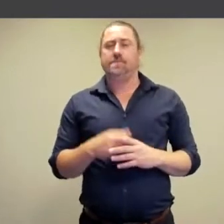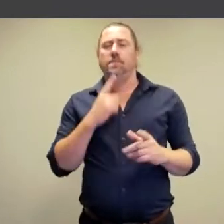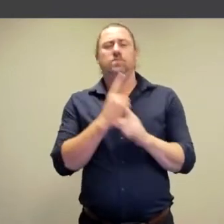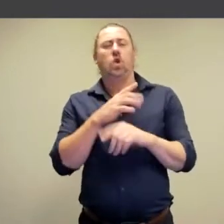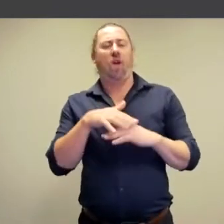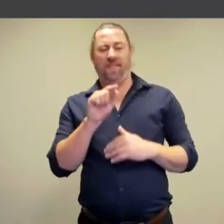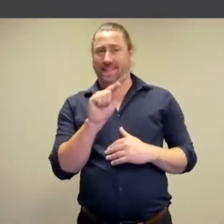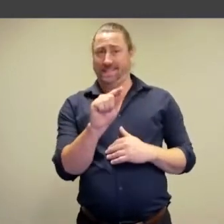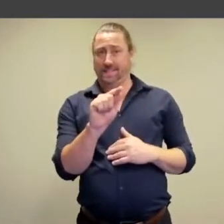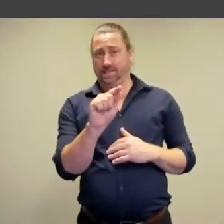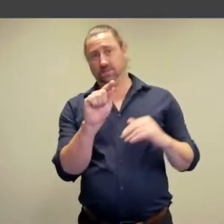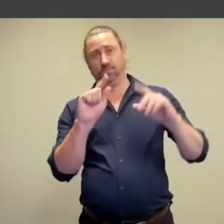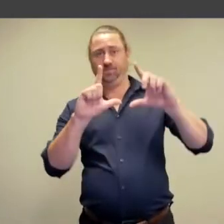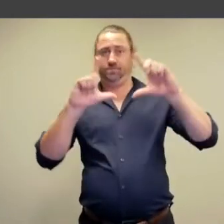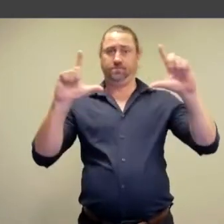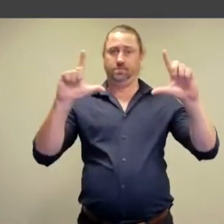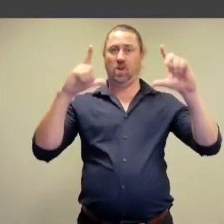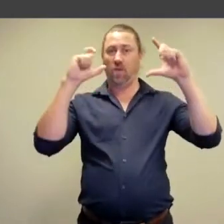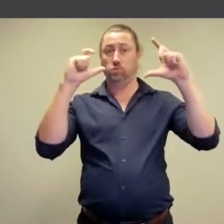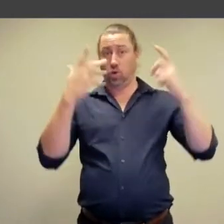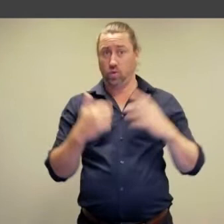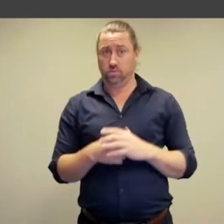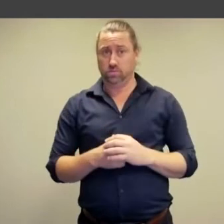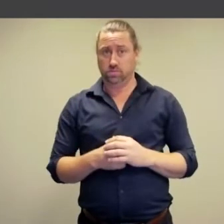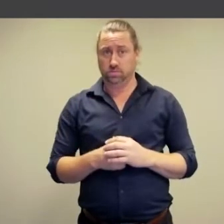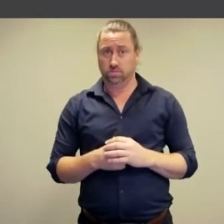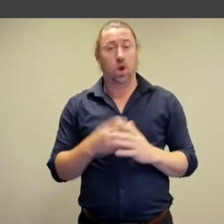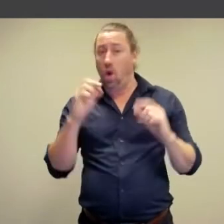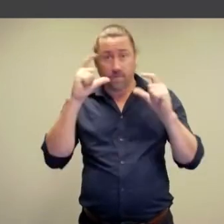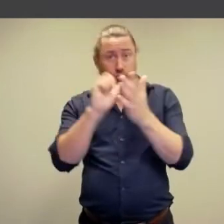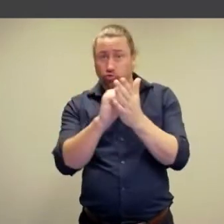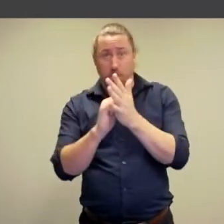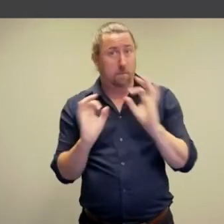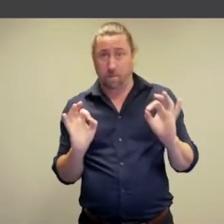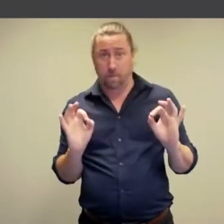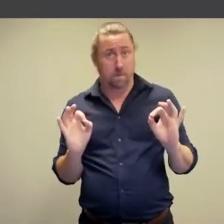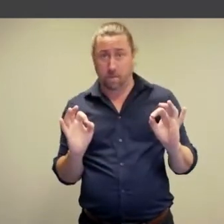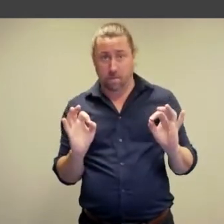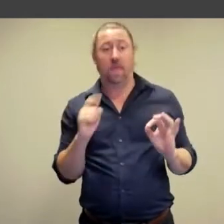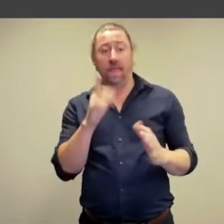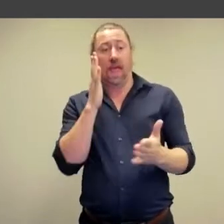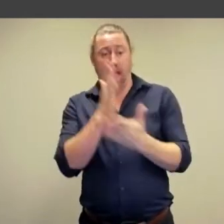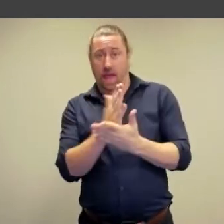with this photograph, it has not been photoshopped. So consider what has